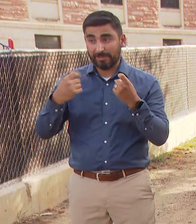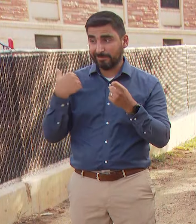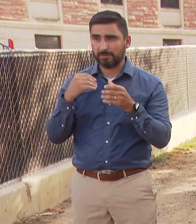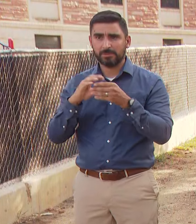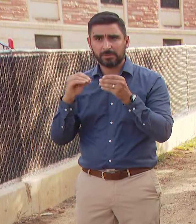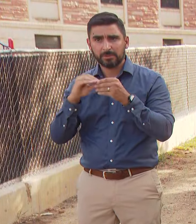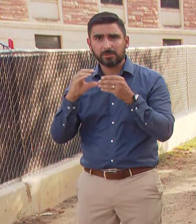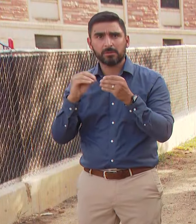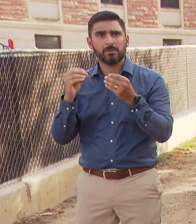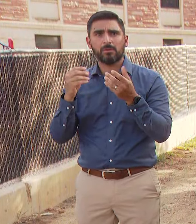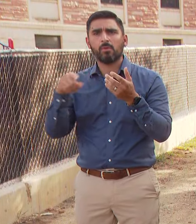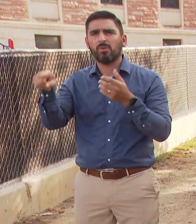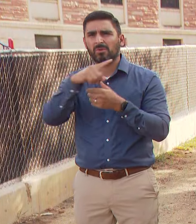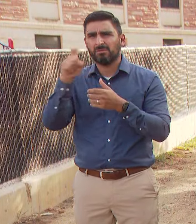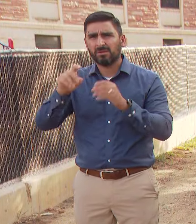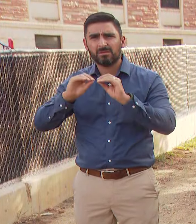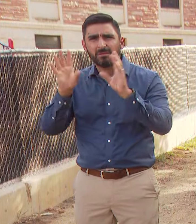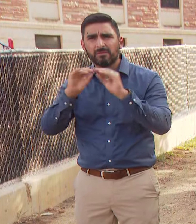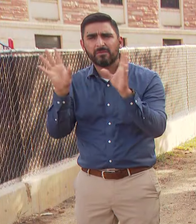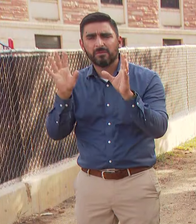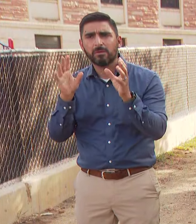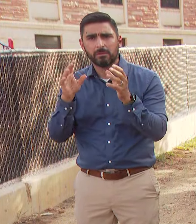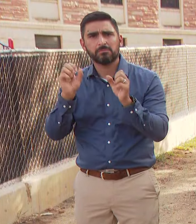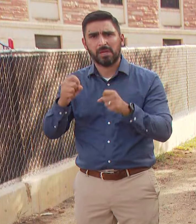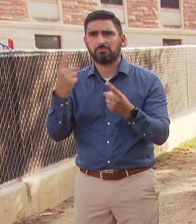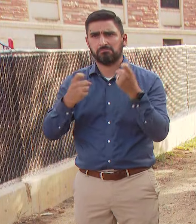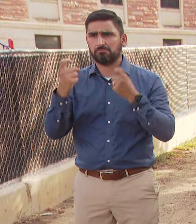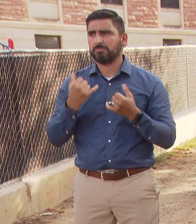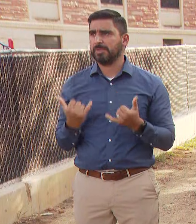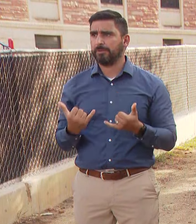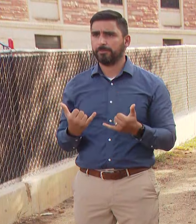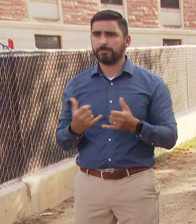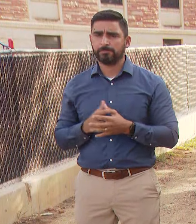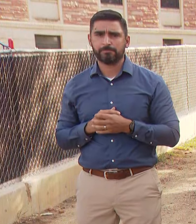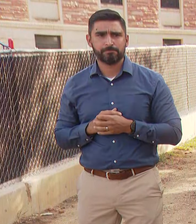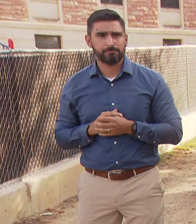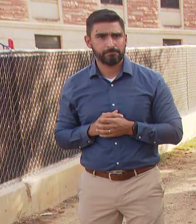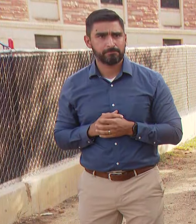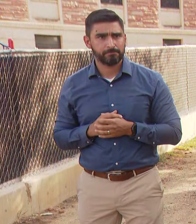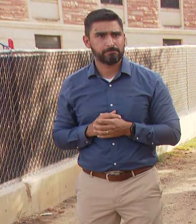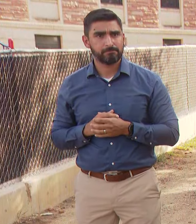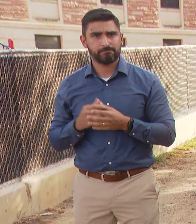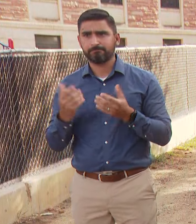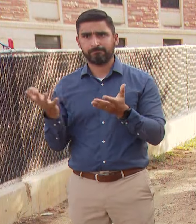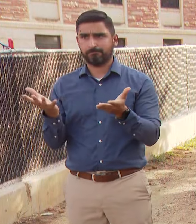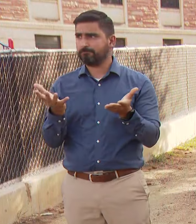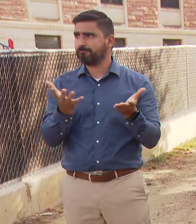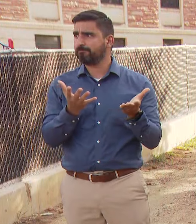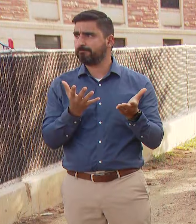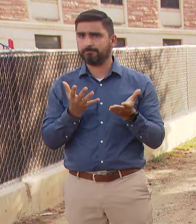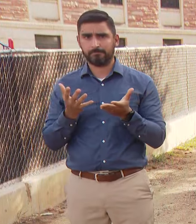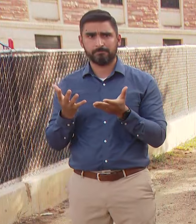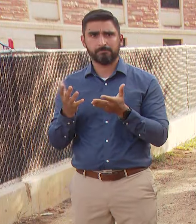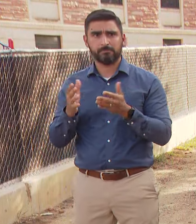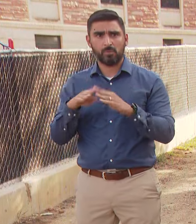or anything else that you need clarification on at this point. Uh We'll go ahead and open that up and then I'll turn it back over either to, uh,